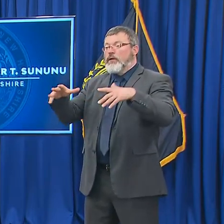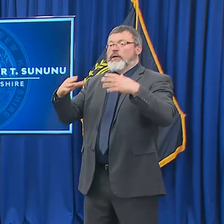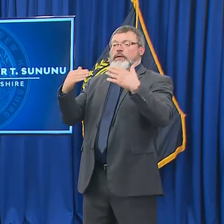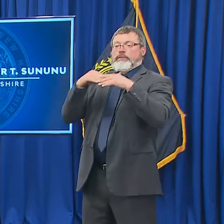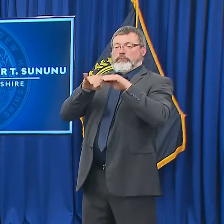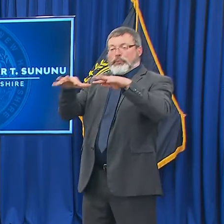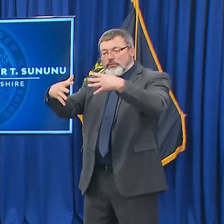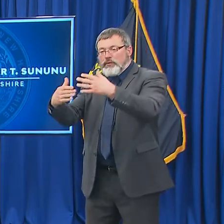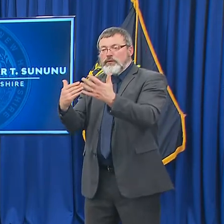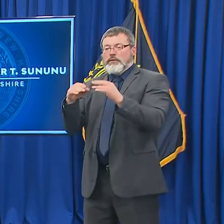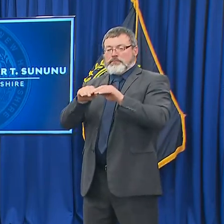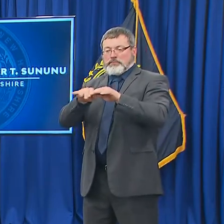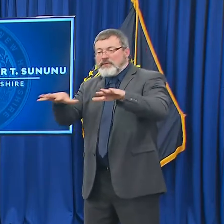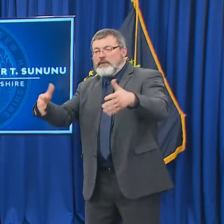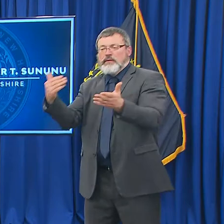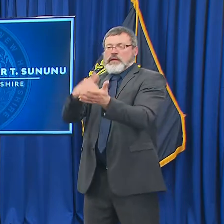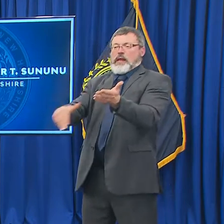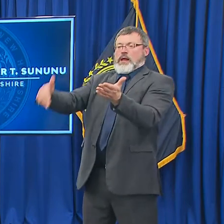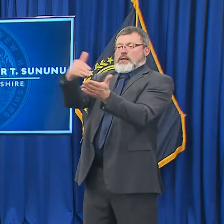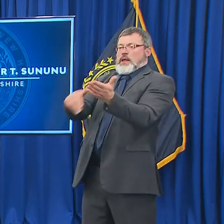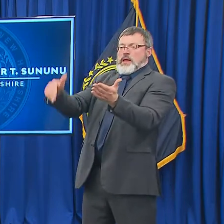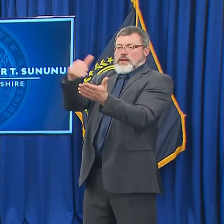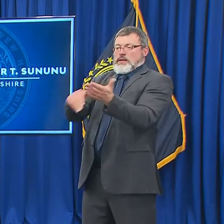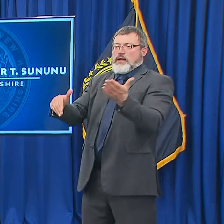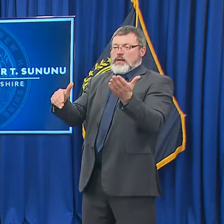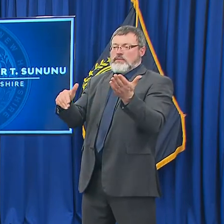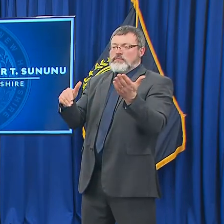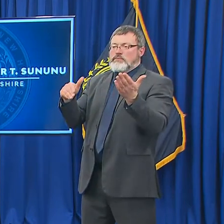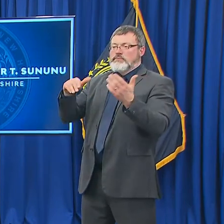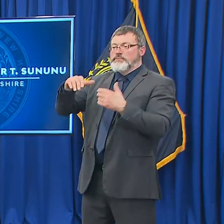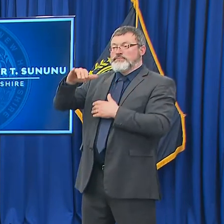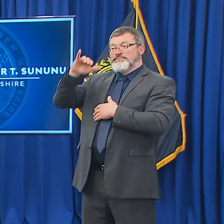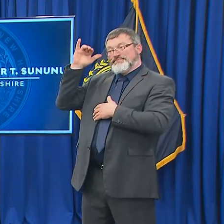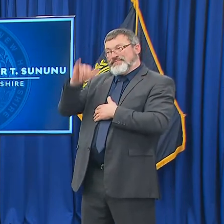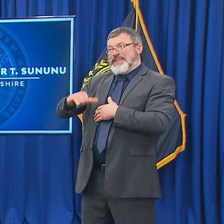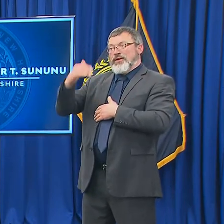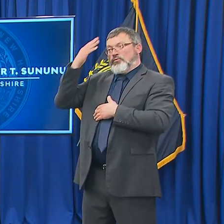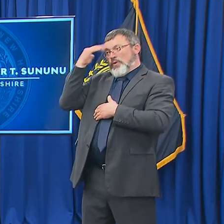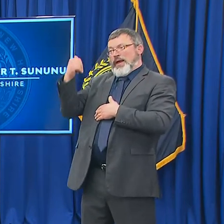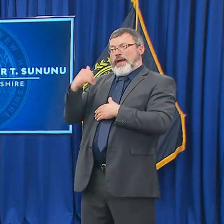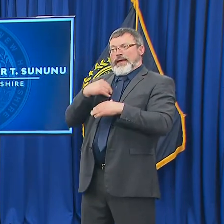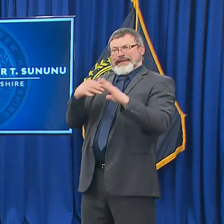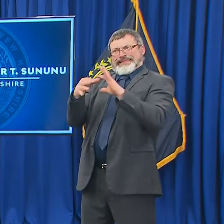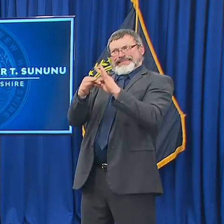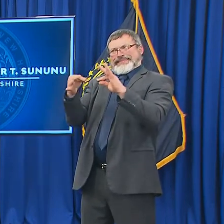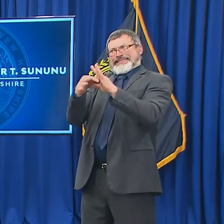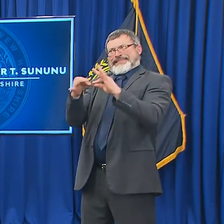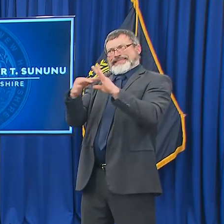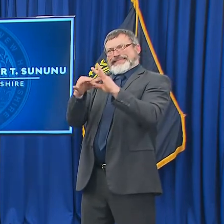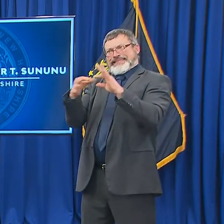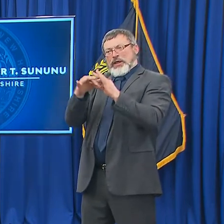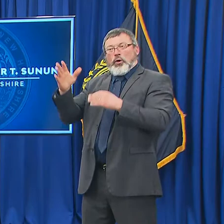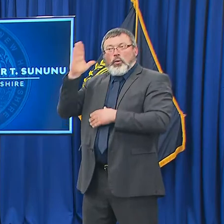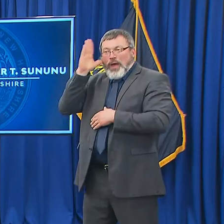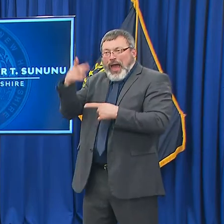All right Doctor can you describe the difference between that. And I know there's some major differences.